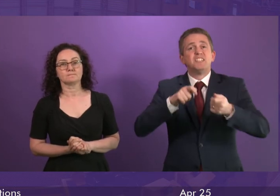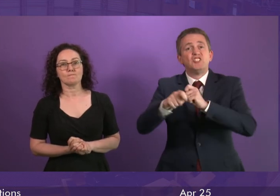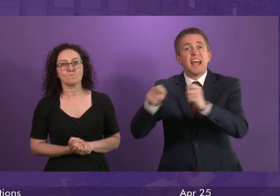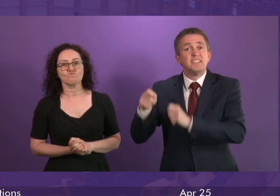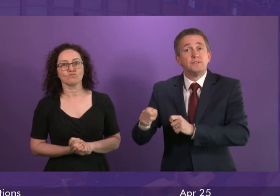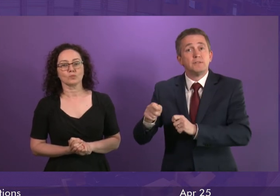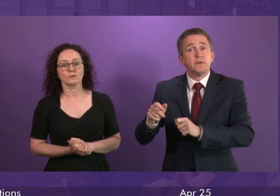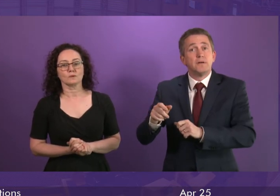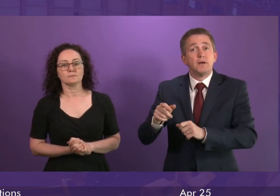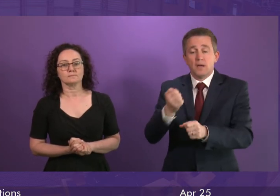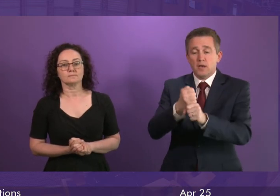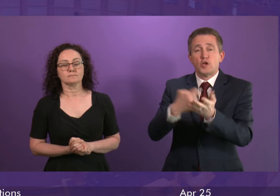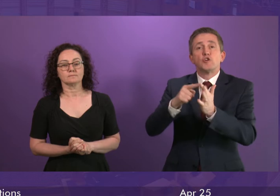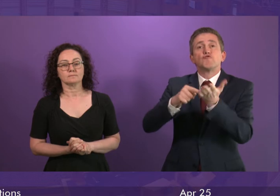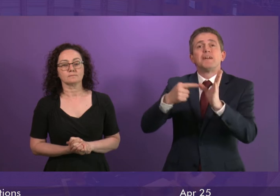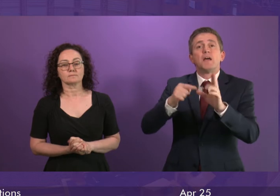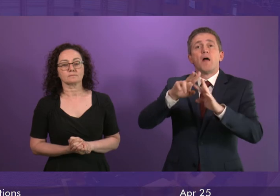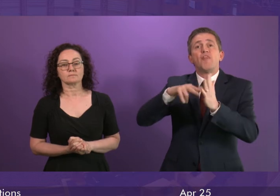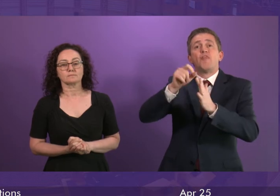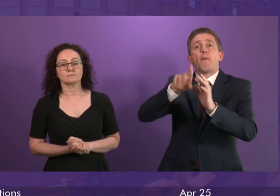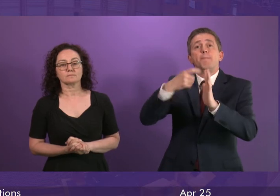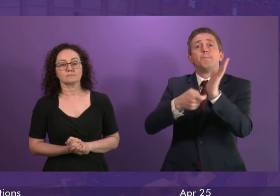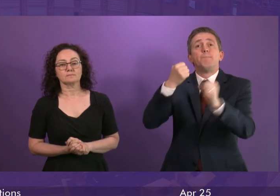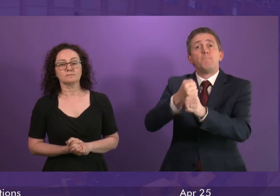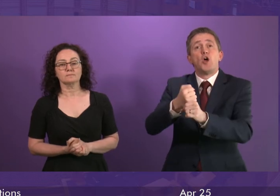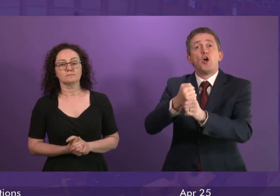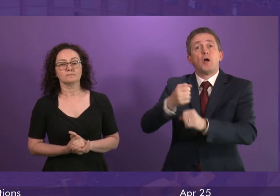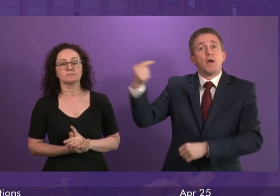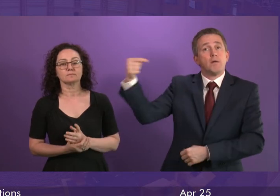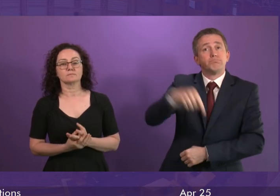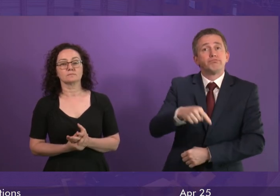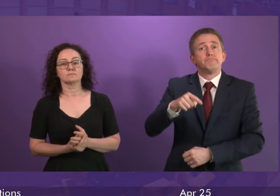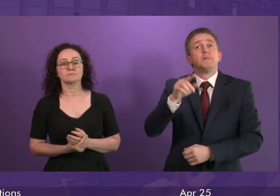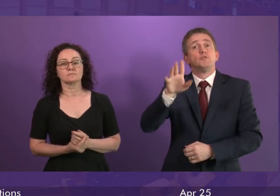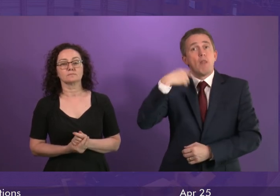climate change activist Greta Thunberg lobbied Westminster Scottish National Party leader